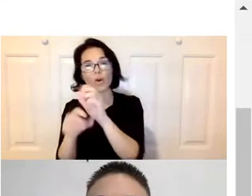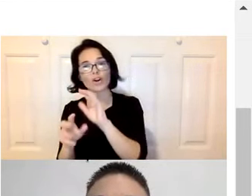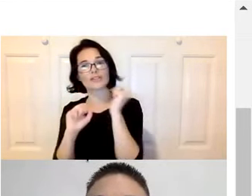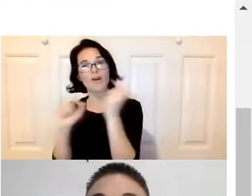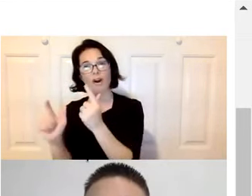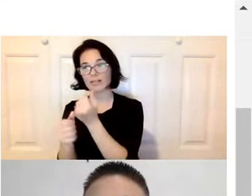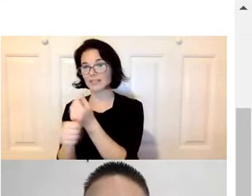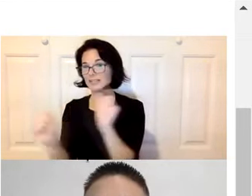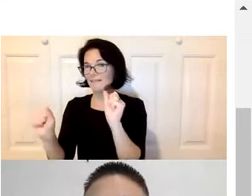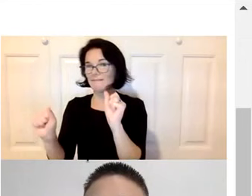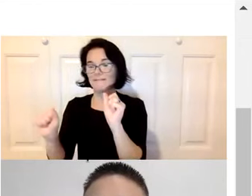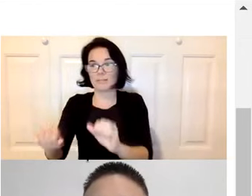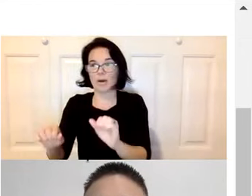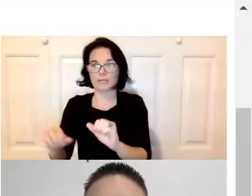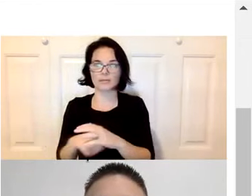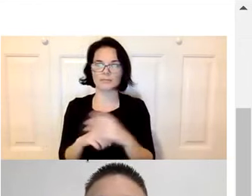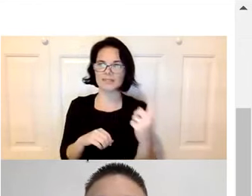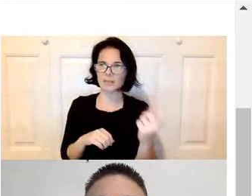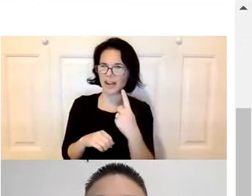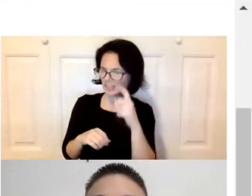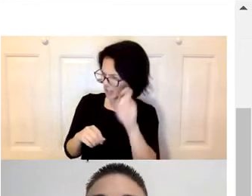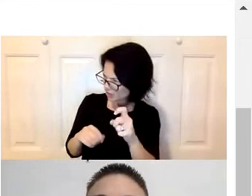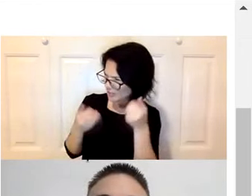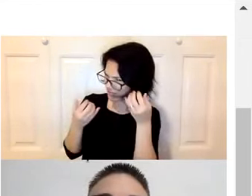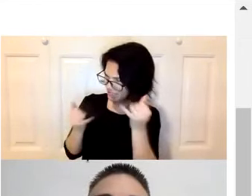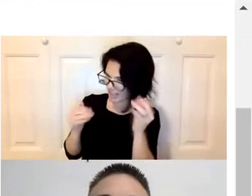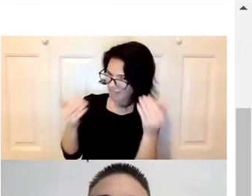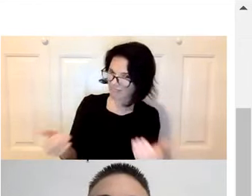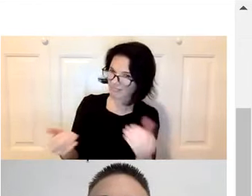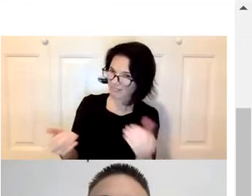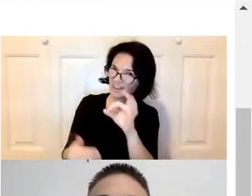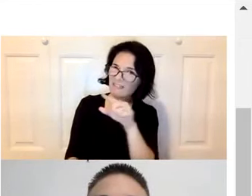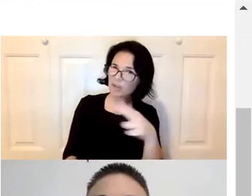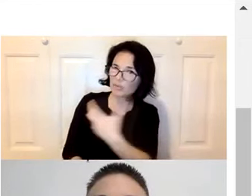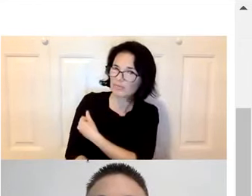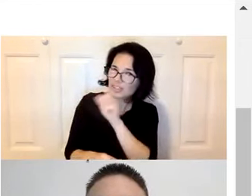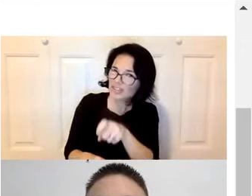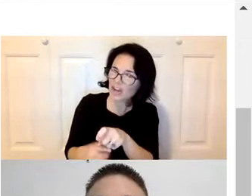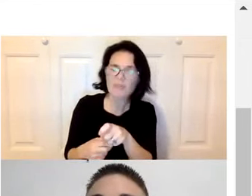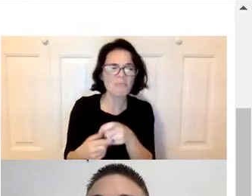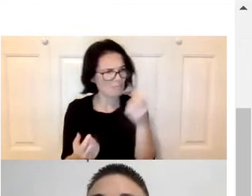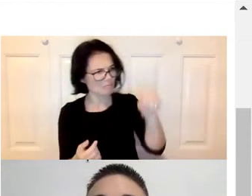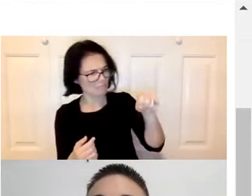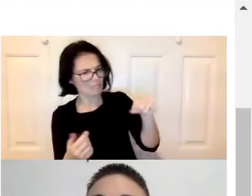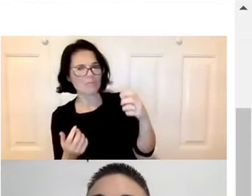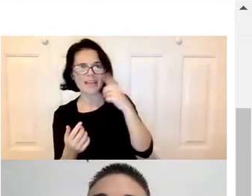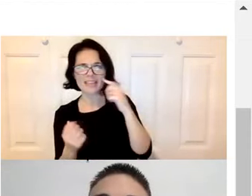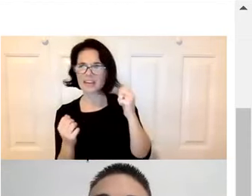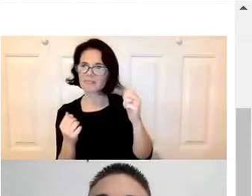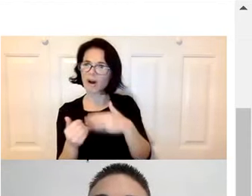Yes, if possible. Almost everyone is eligible to get a flu shot and there are free locations